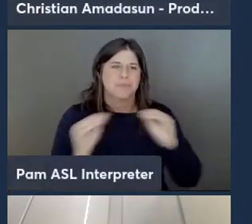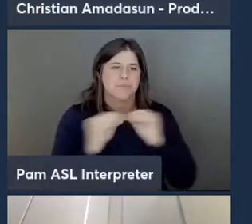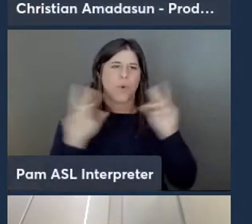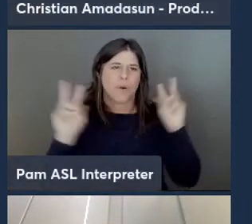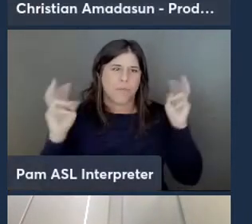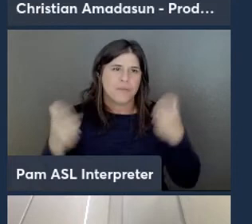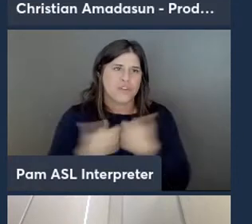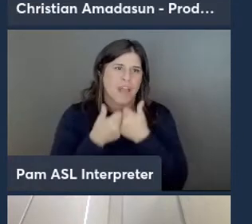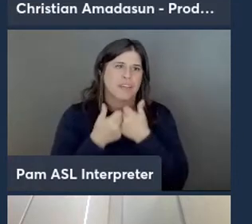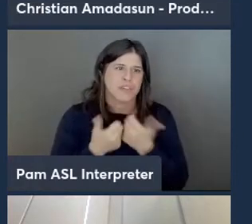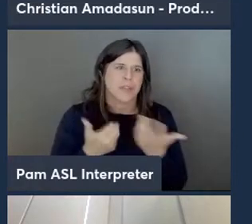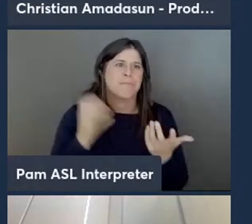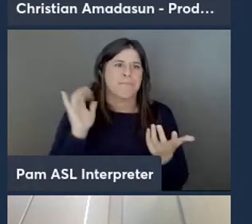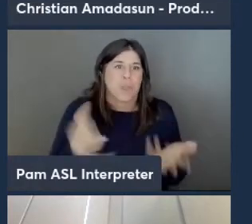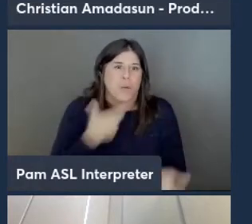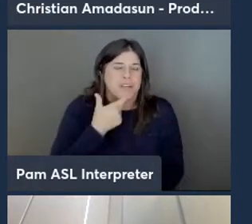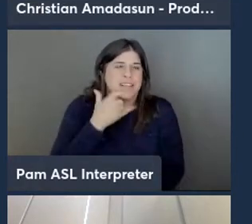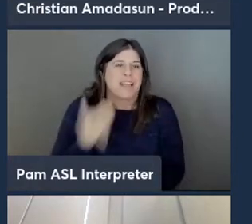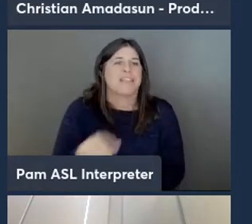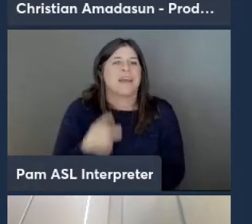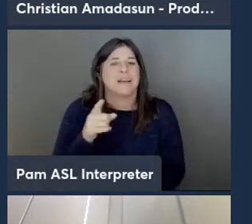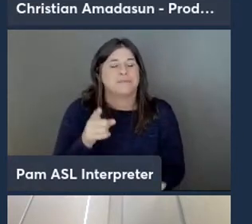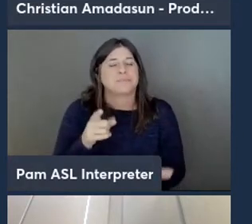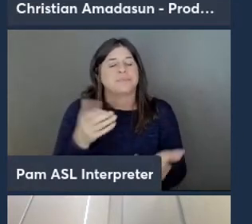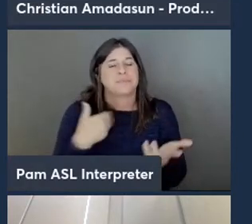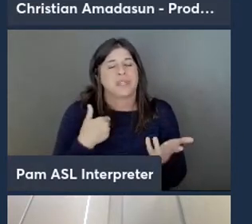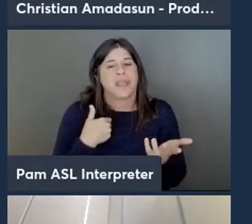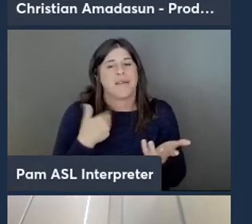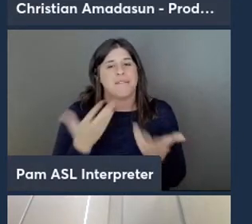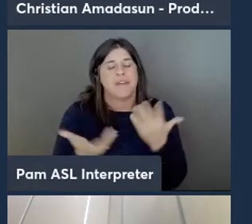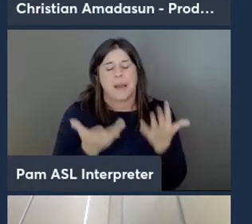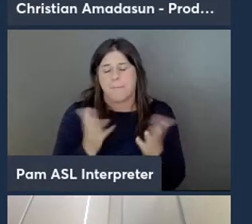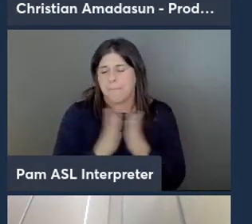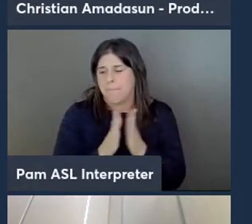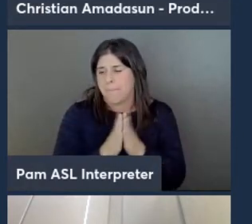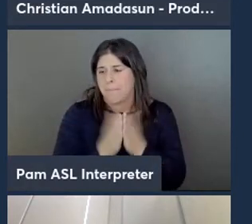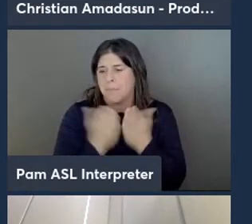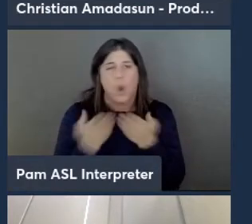That said, there are the open source graphics libraries,